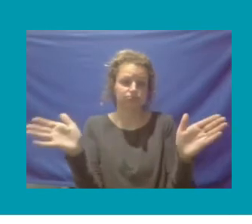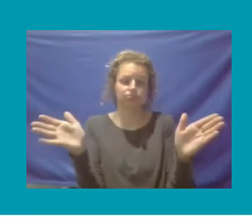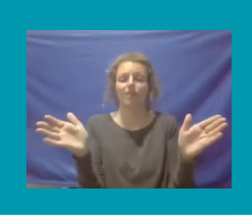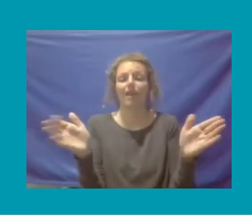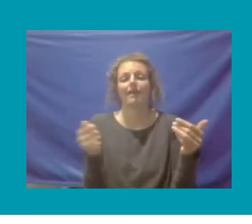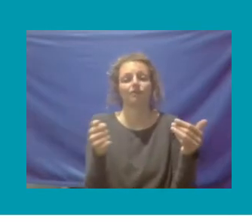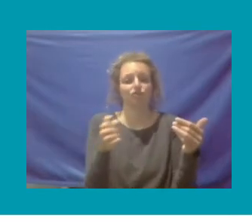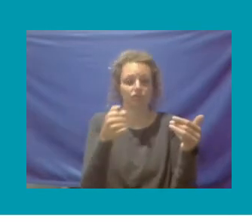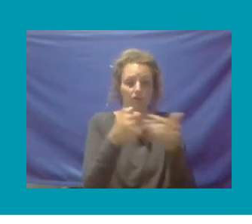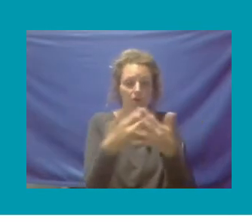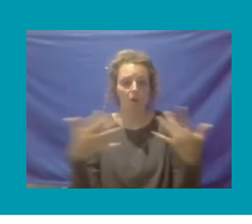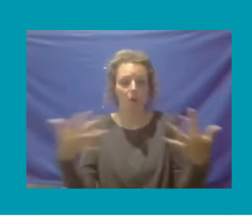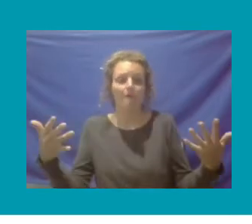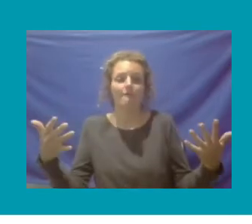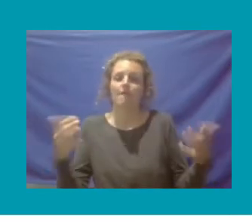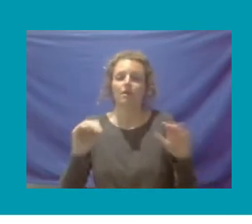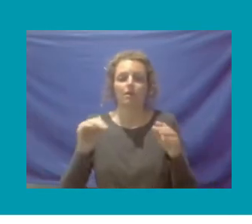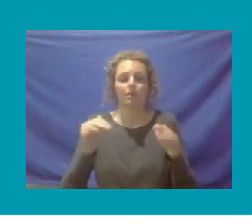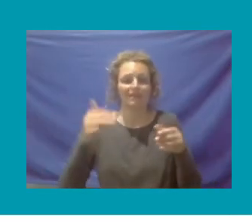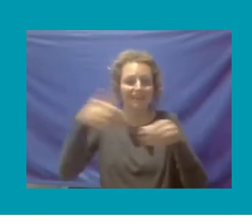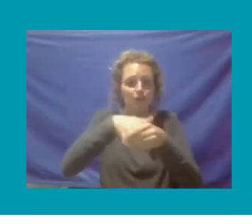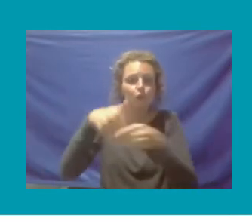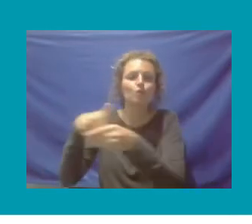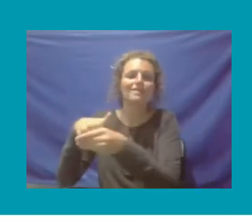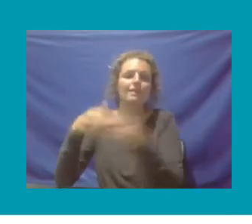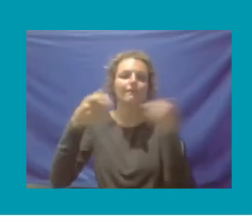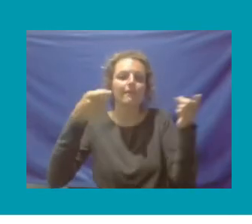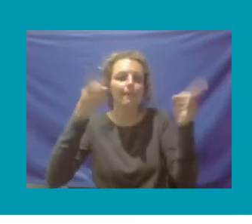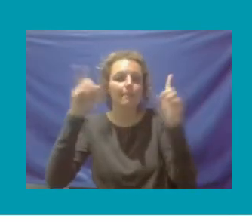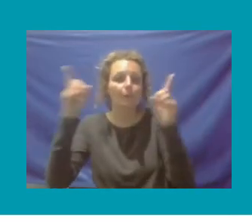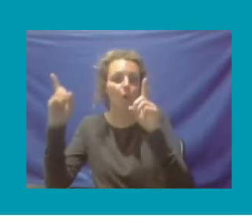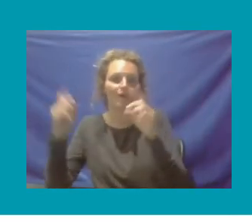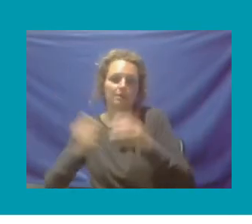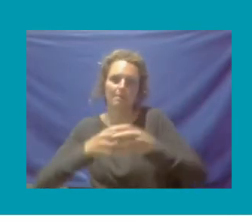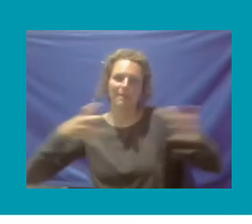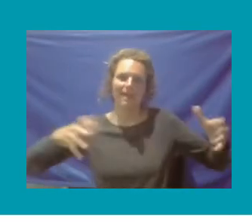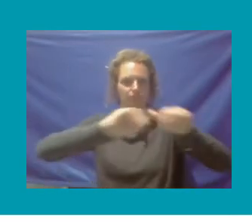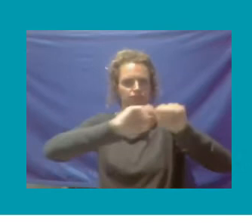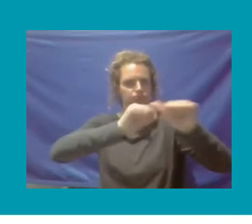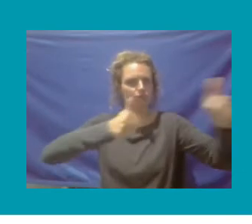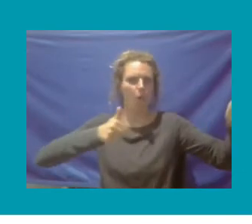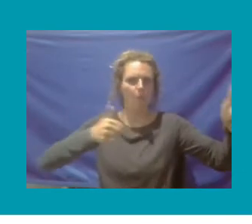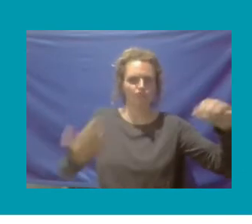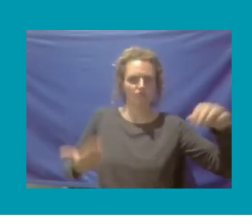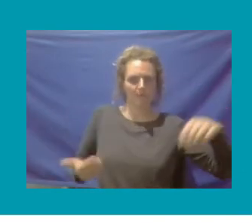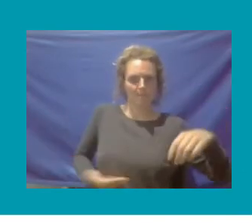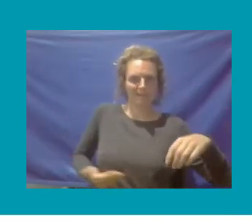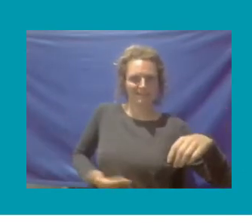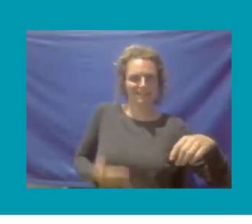from tiny social enterprises to huge global corporates who are advertising on Evenbreak because they specifically